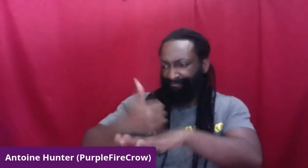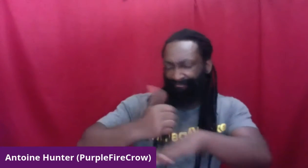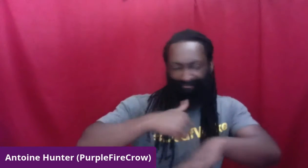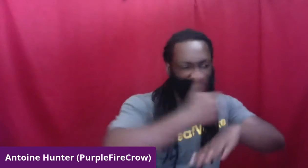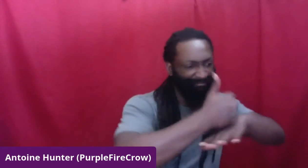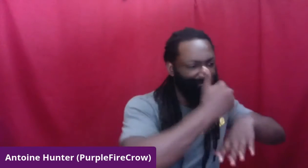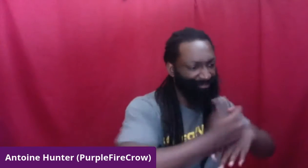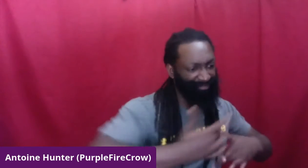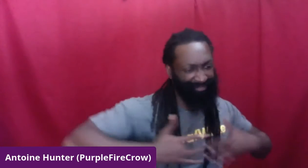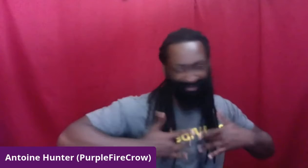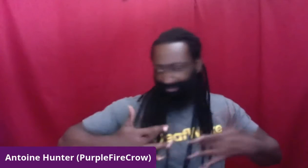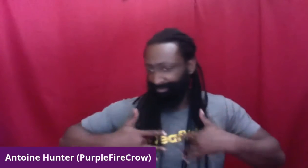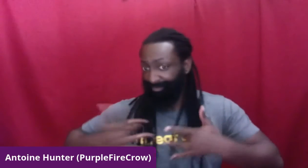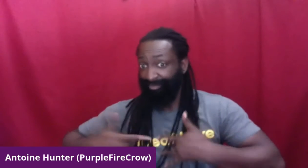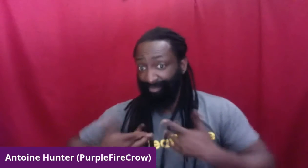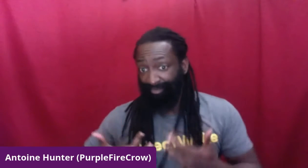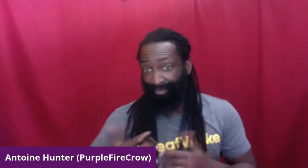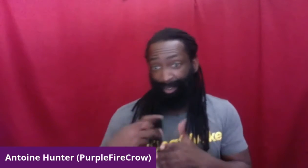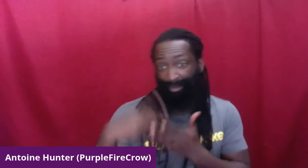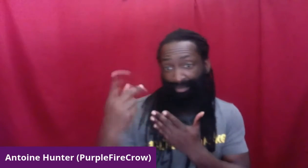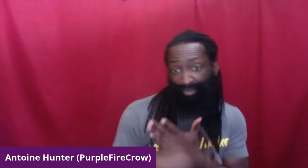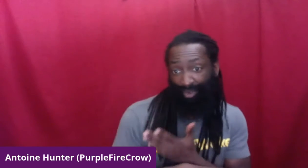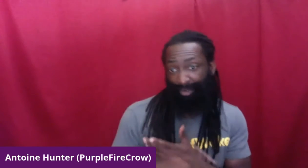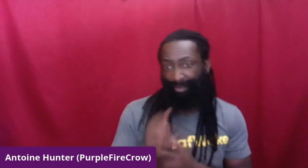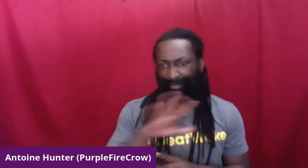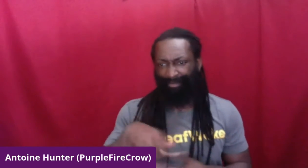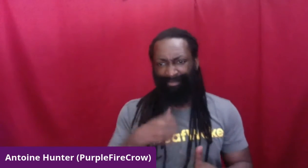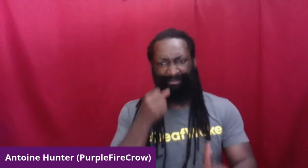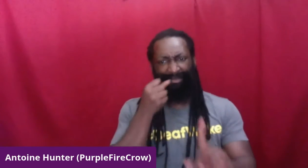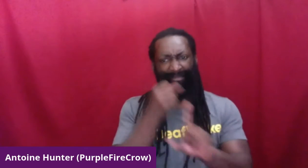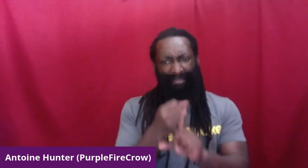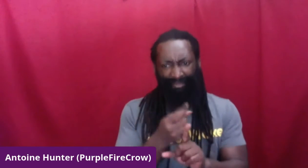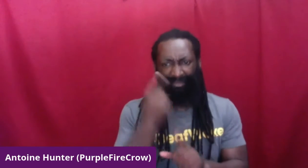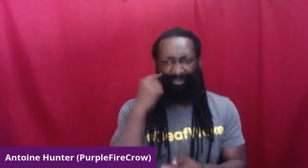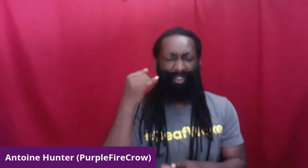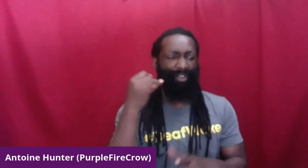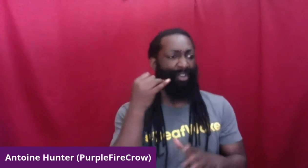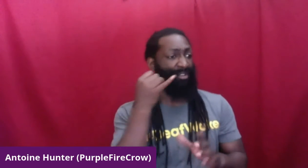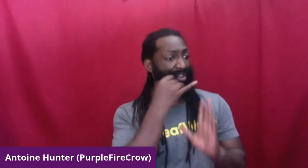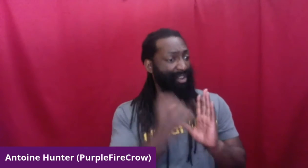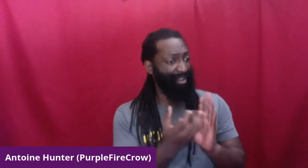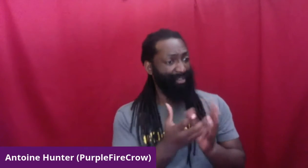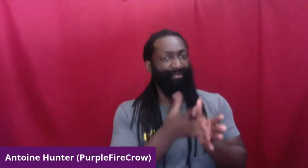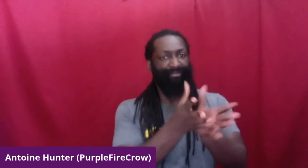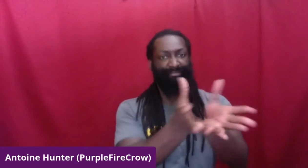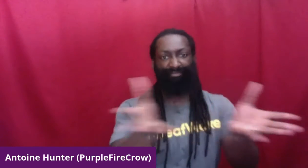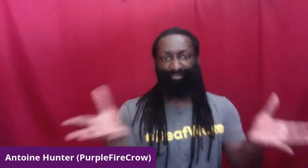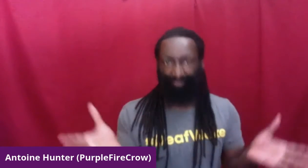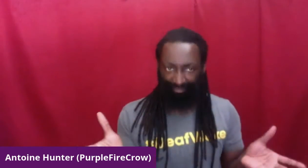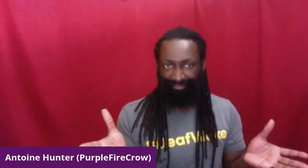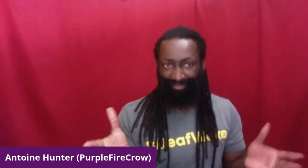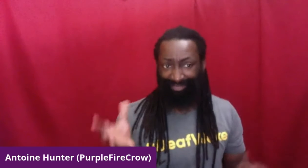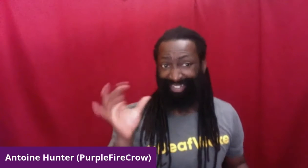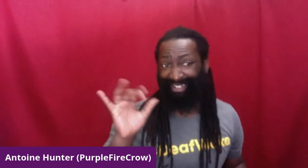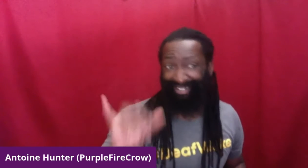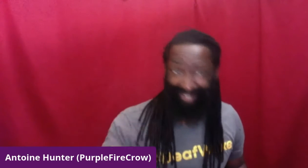events and programs to amplify its impact in the arts sector.